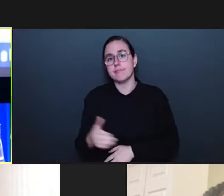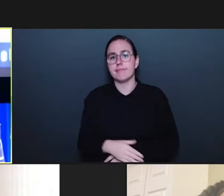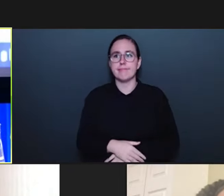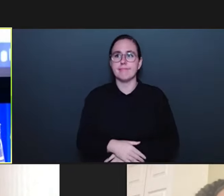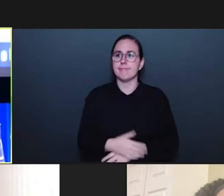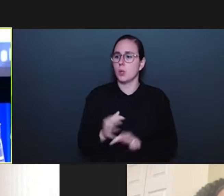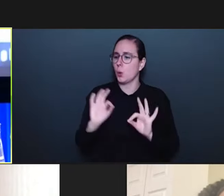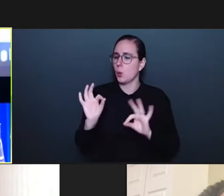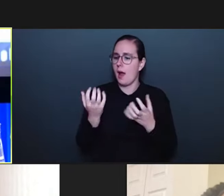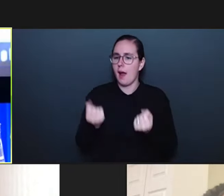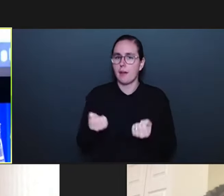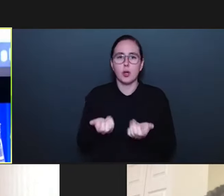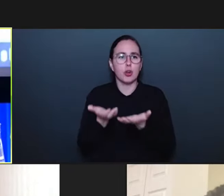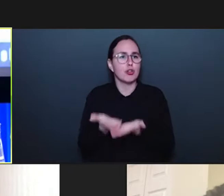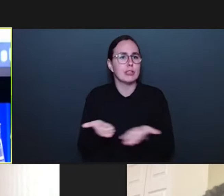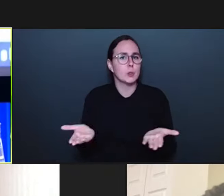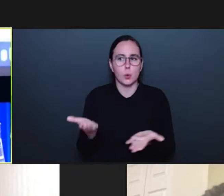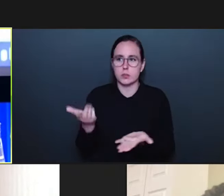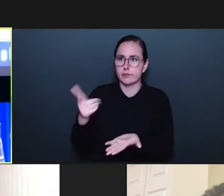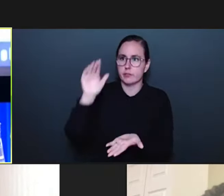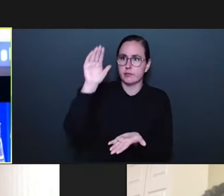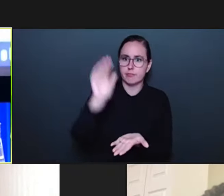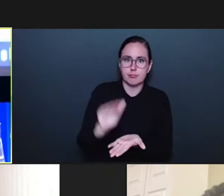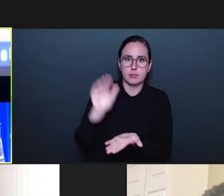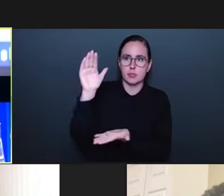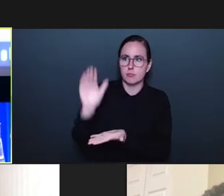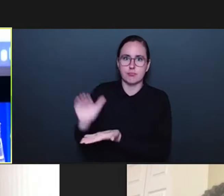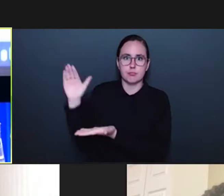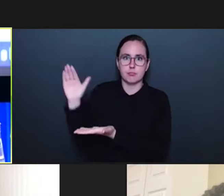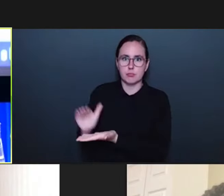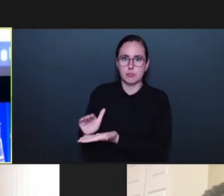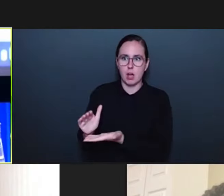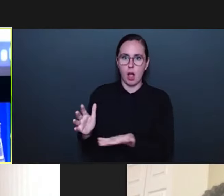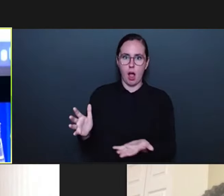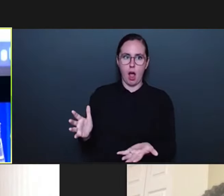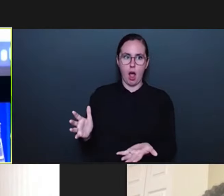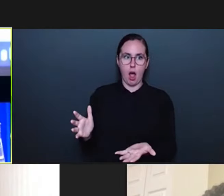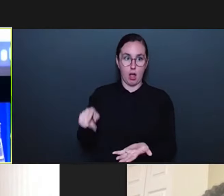then, the potential for creating conflict. So yes, right now, we are in a world where we have